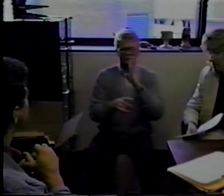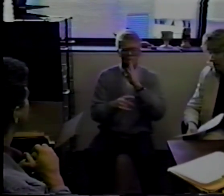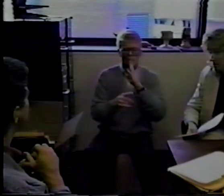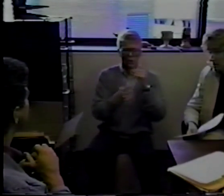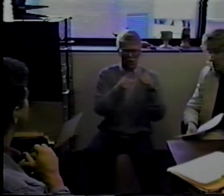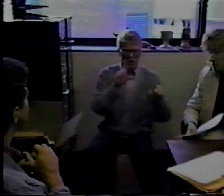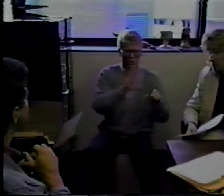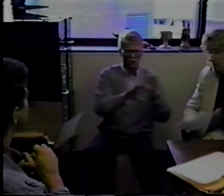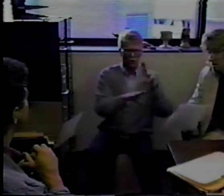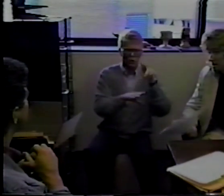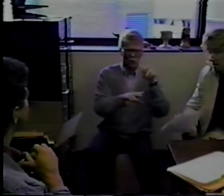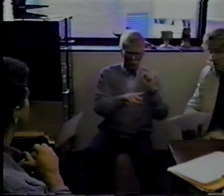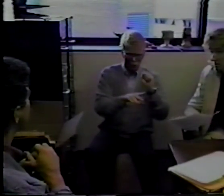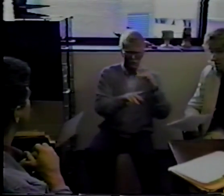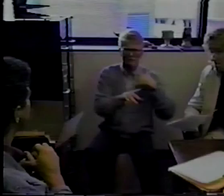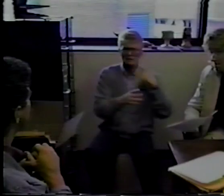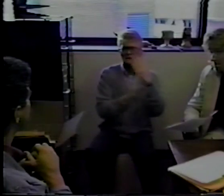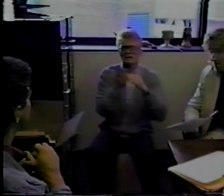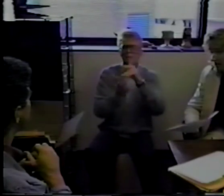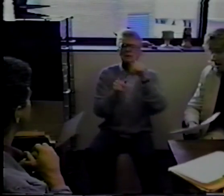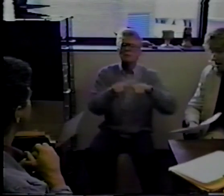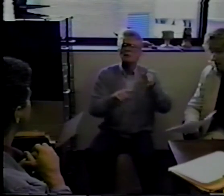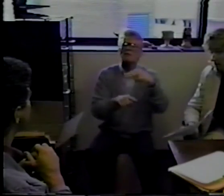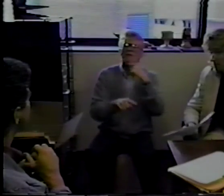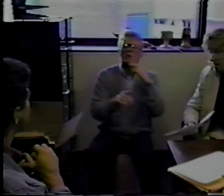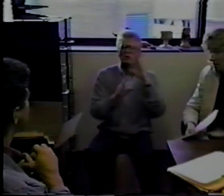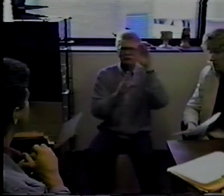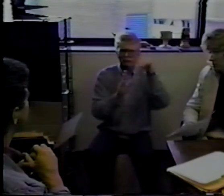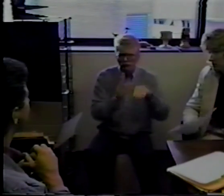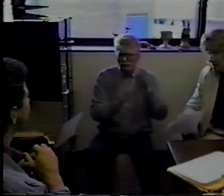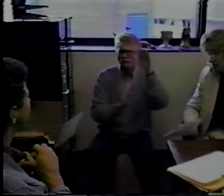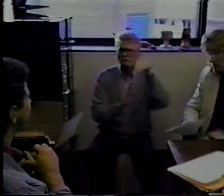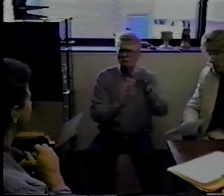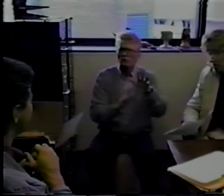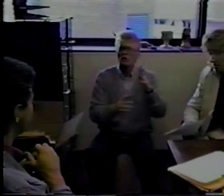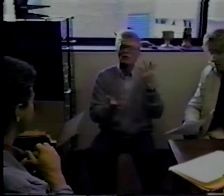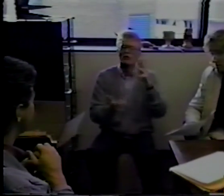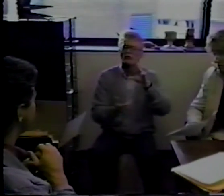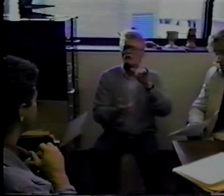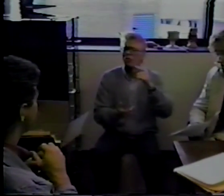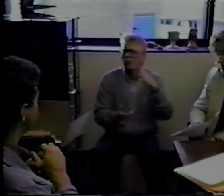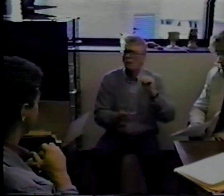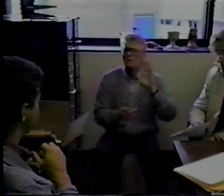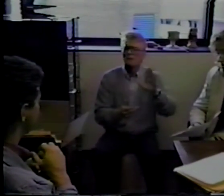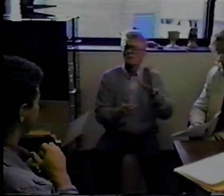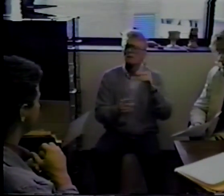some of the cues would be intonation, and rhythmic, and also discourse markers